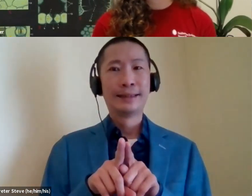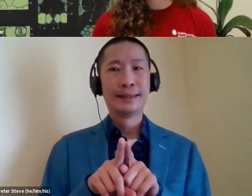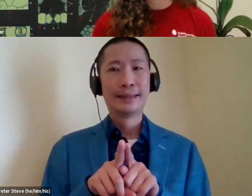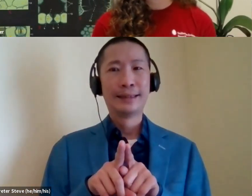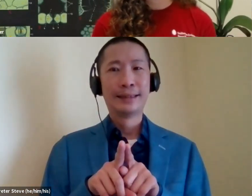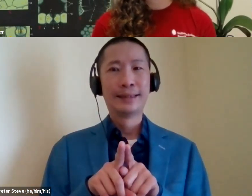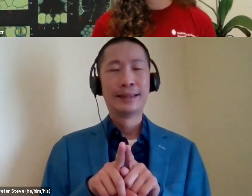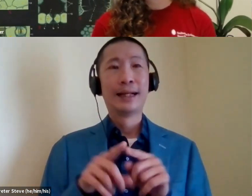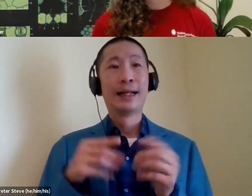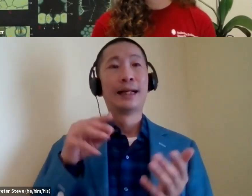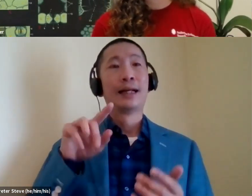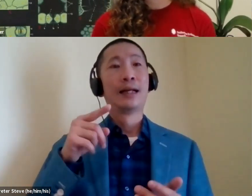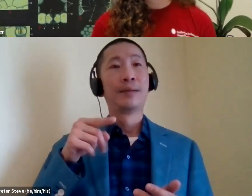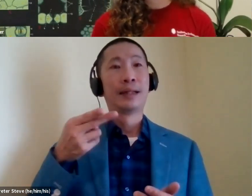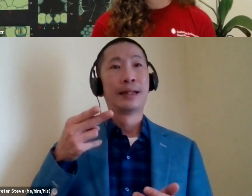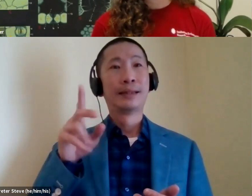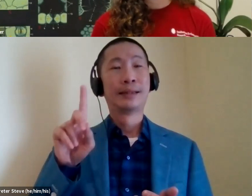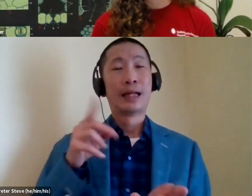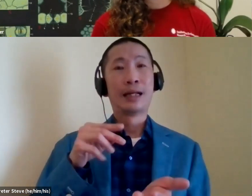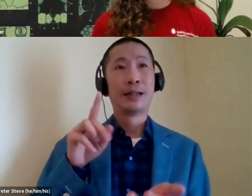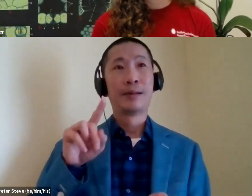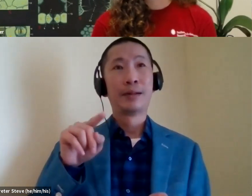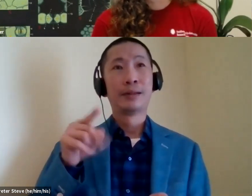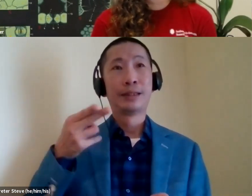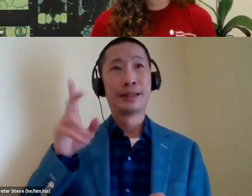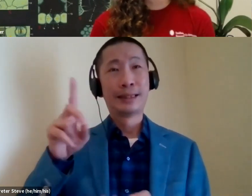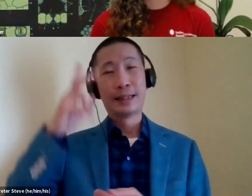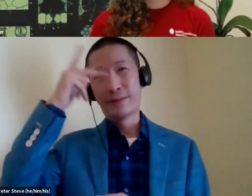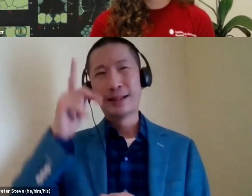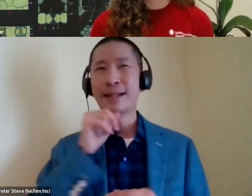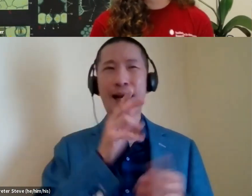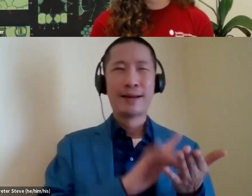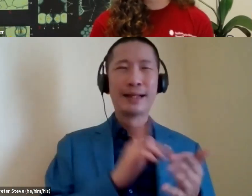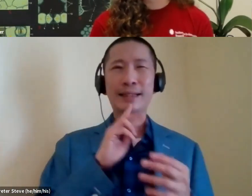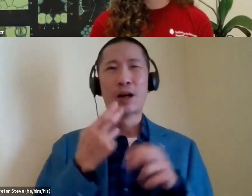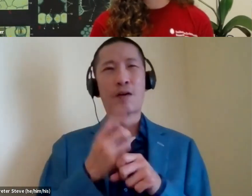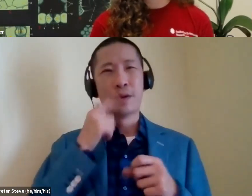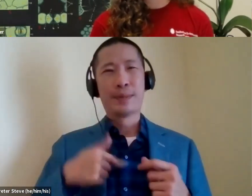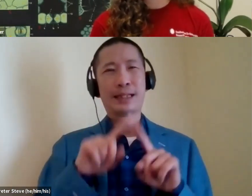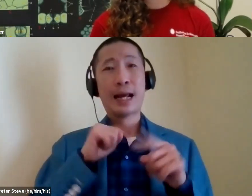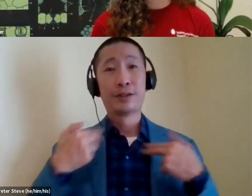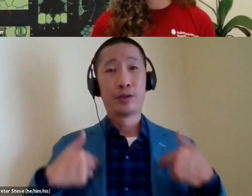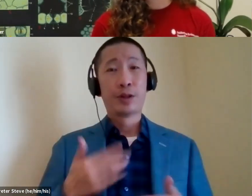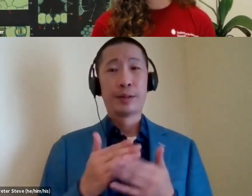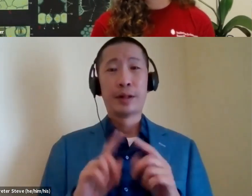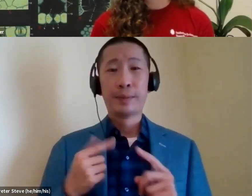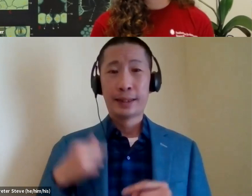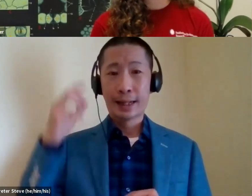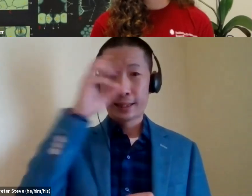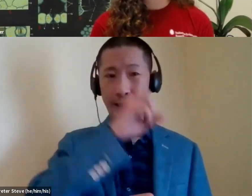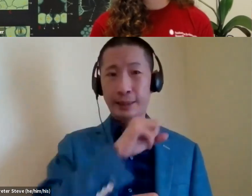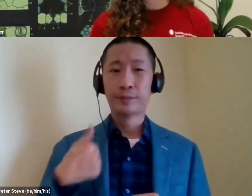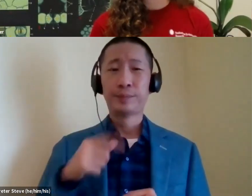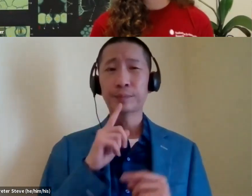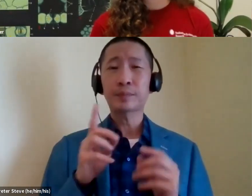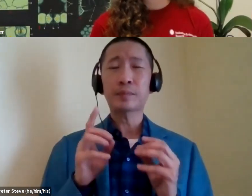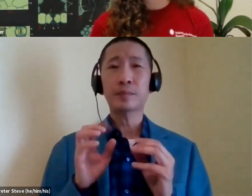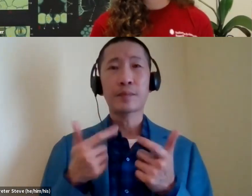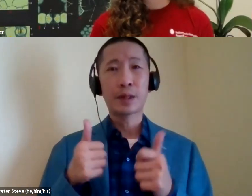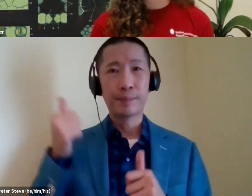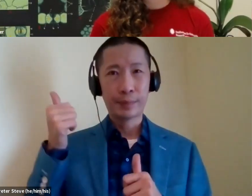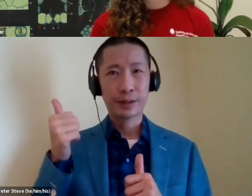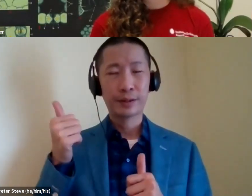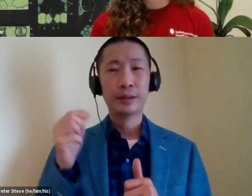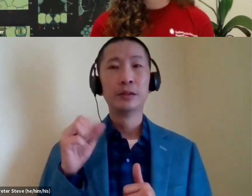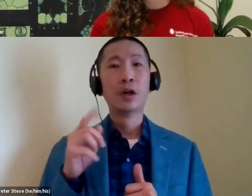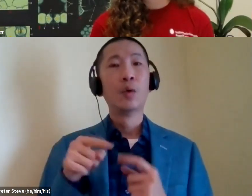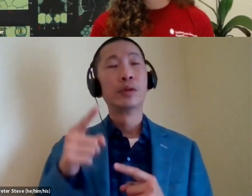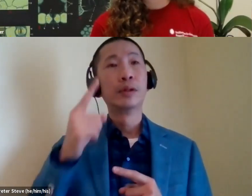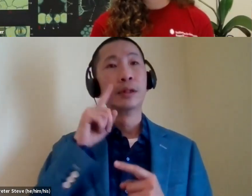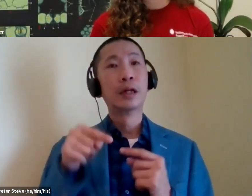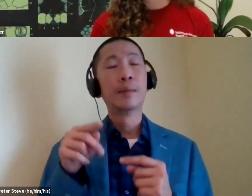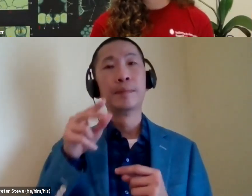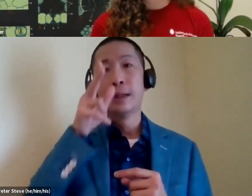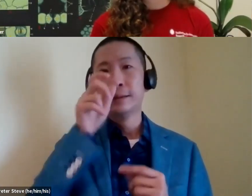Kim Komatsu (she/her): doctor of philosophy and not a doctor of medicine it's hard for me to answer the human side, but my guess would be that we are so much bigger, first of all, and so, when you think about an insect that's so tiny.